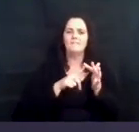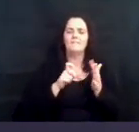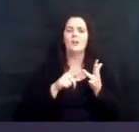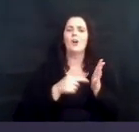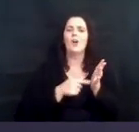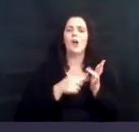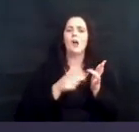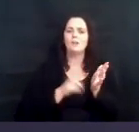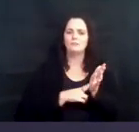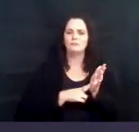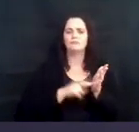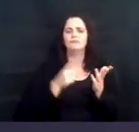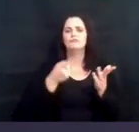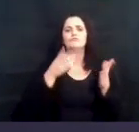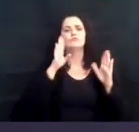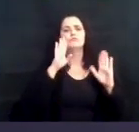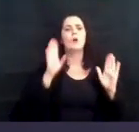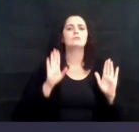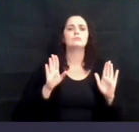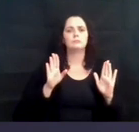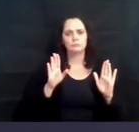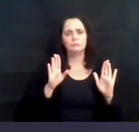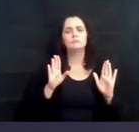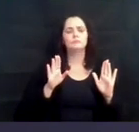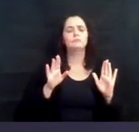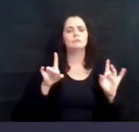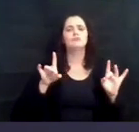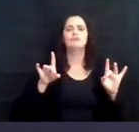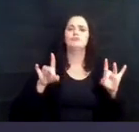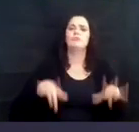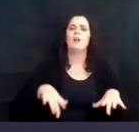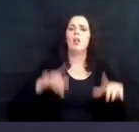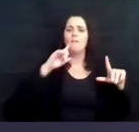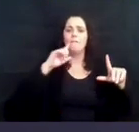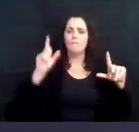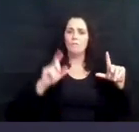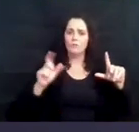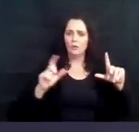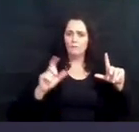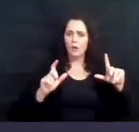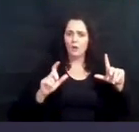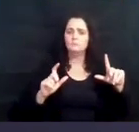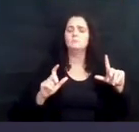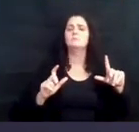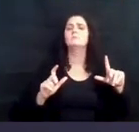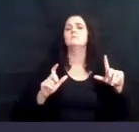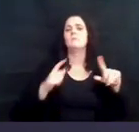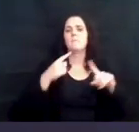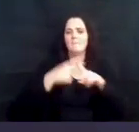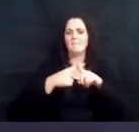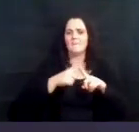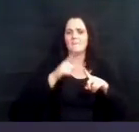modernist photographers, Australian modernist photographers. Also, very well known for being a childhood friend of